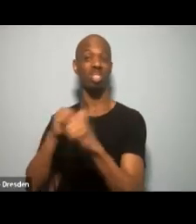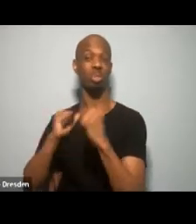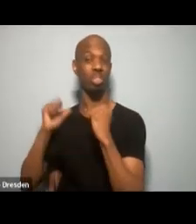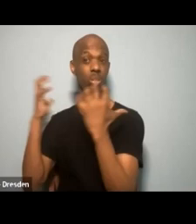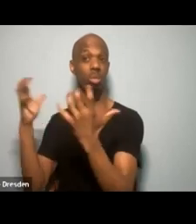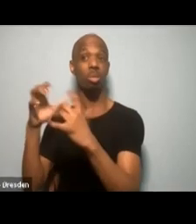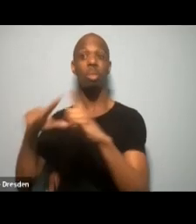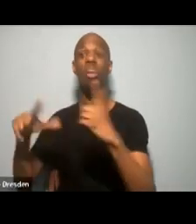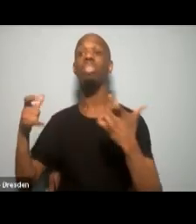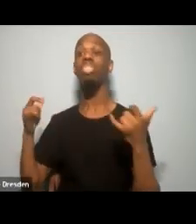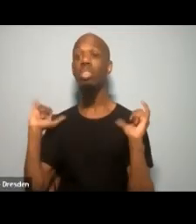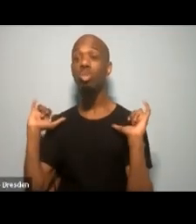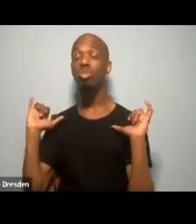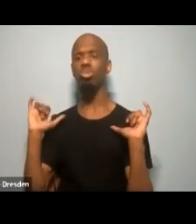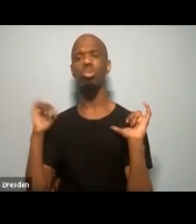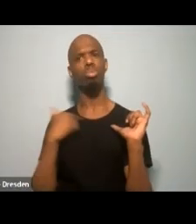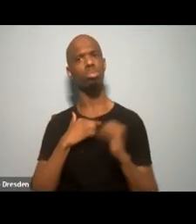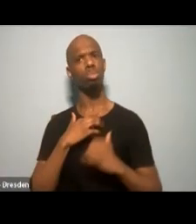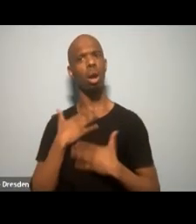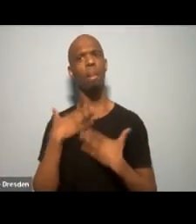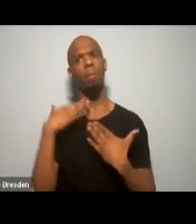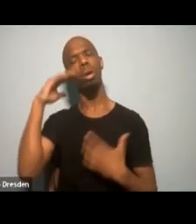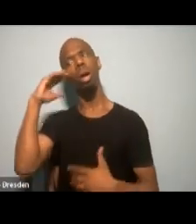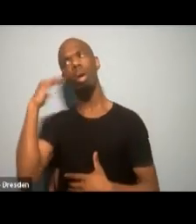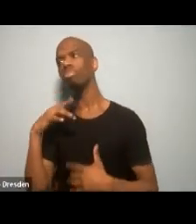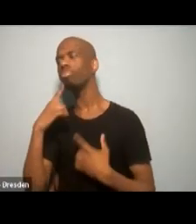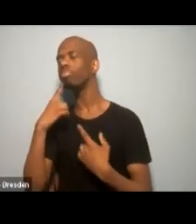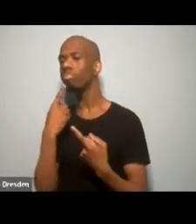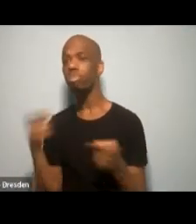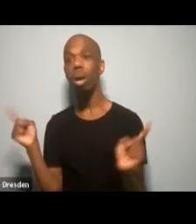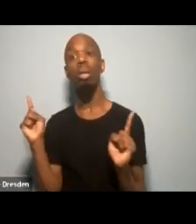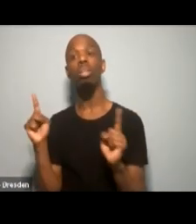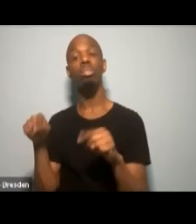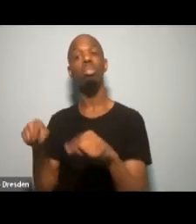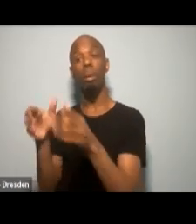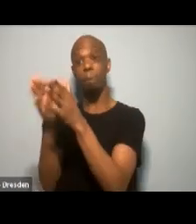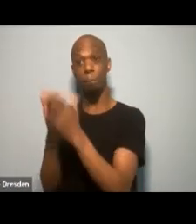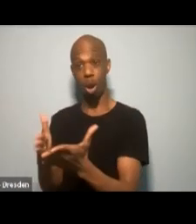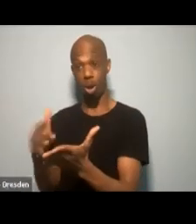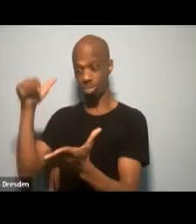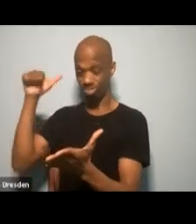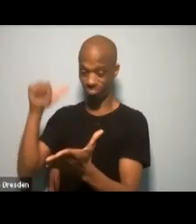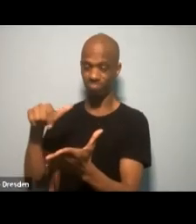that this book is also media contribution. The knowledge in the area